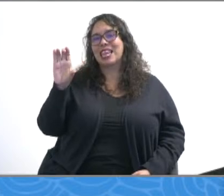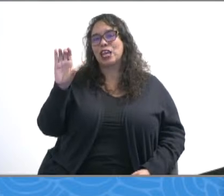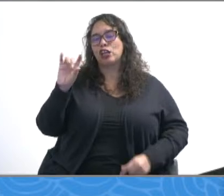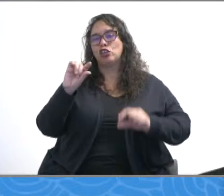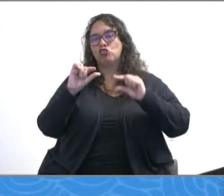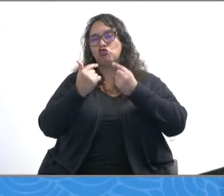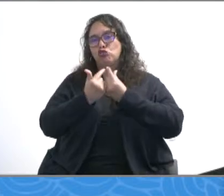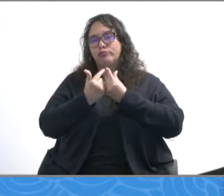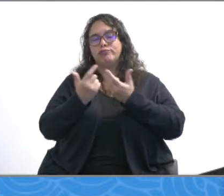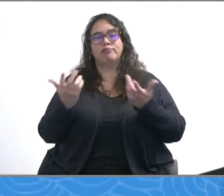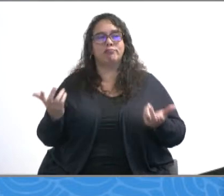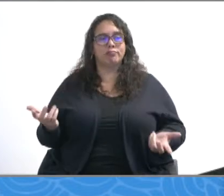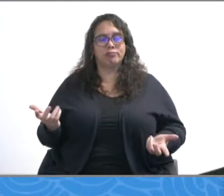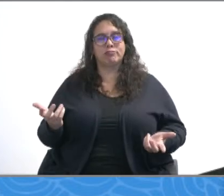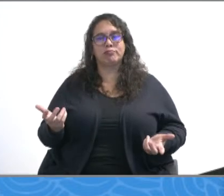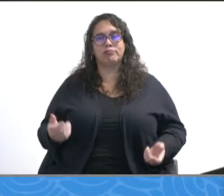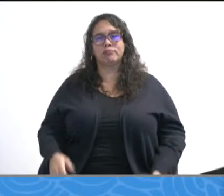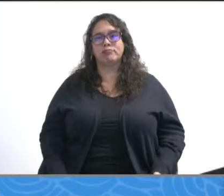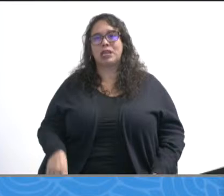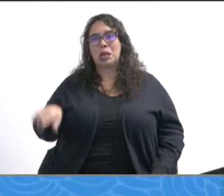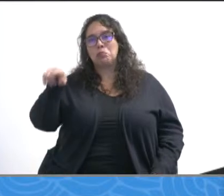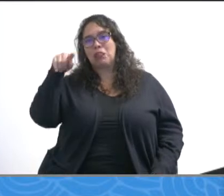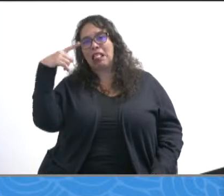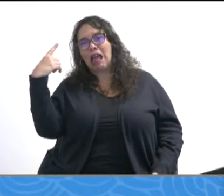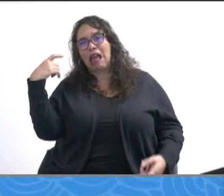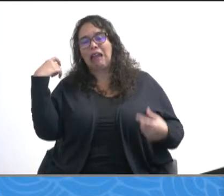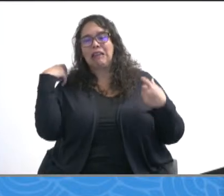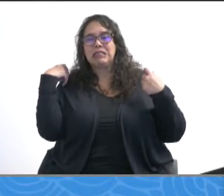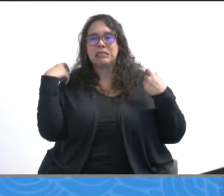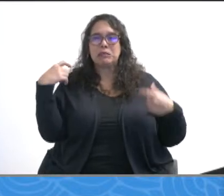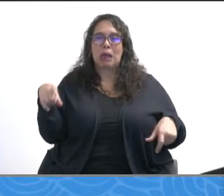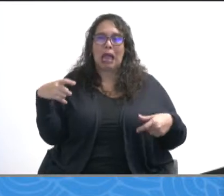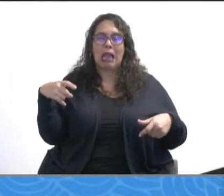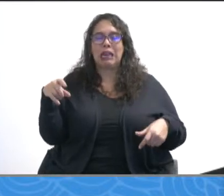And I can hit save. And then this is the exciting part.